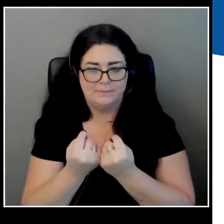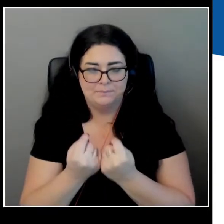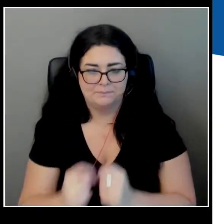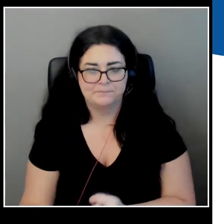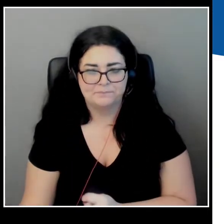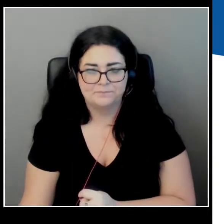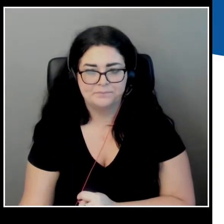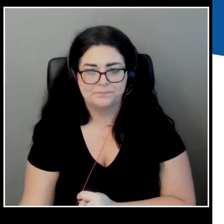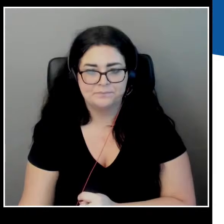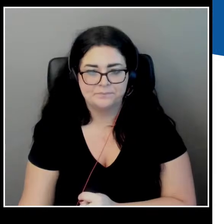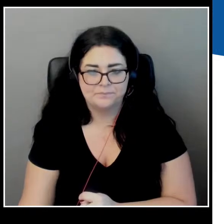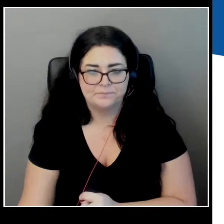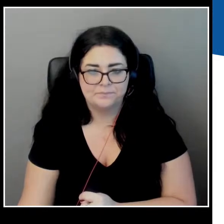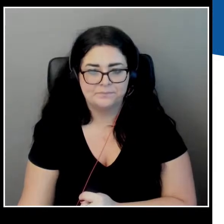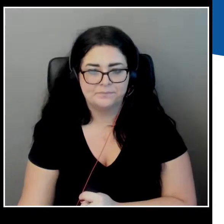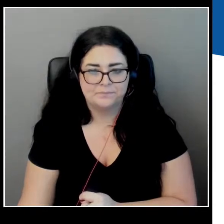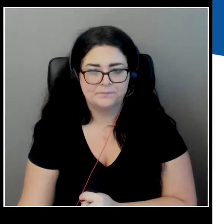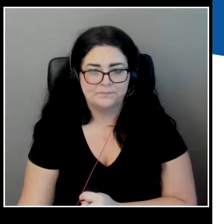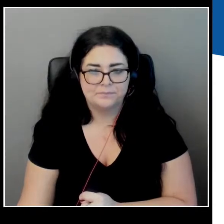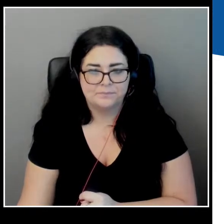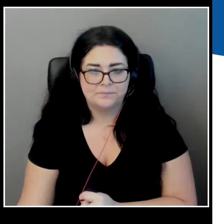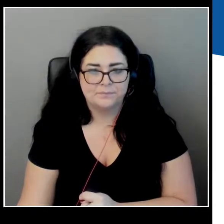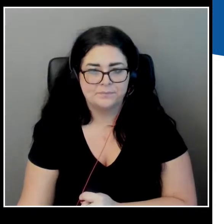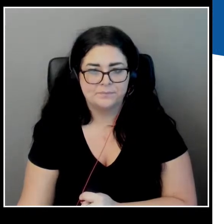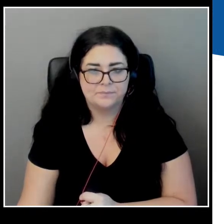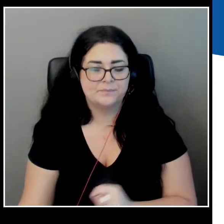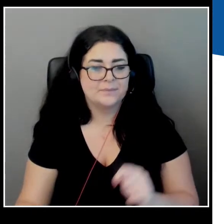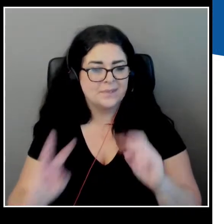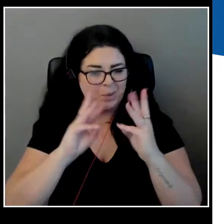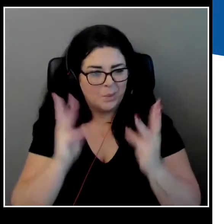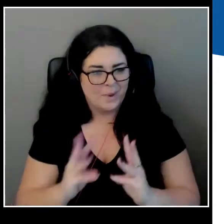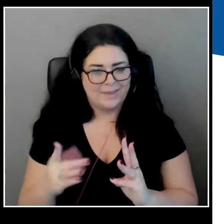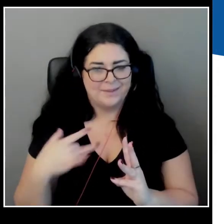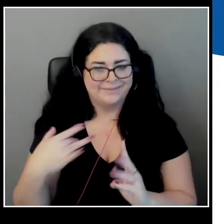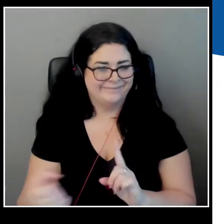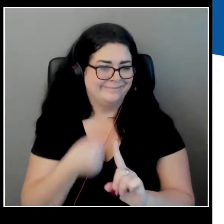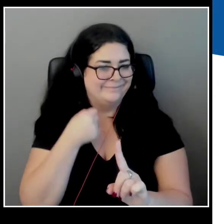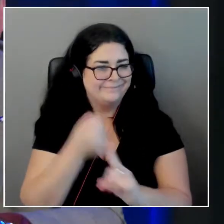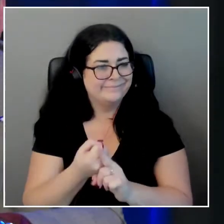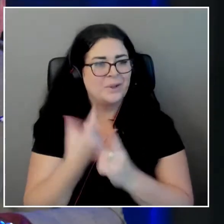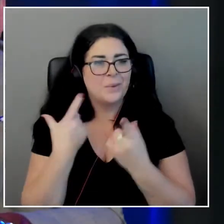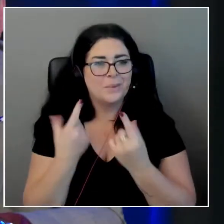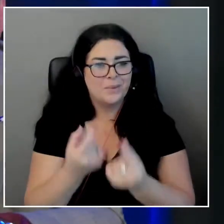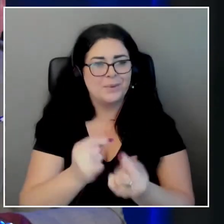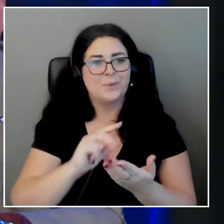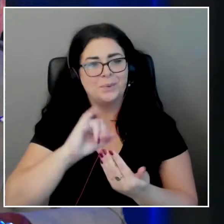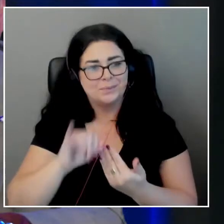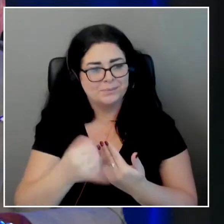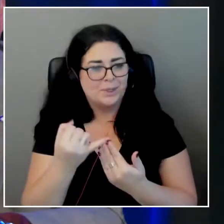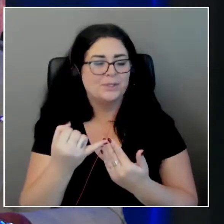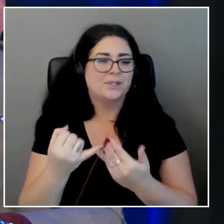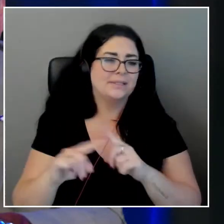The weather has always been an integral part of our operations as our Captains include environmental conditions in their daily